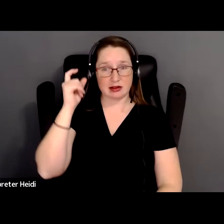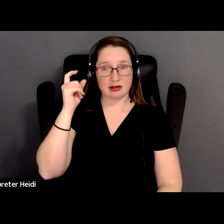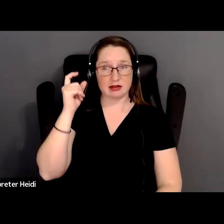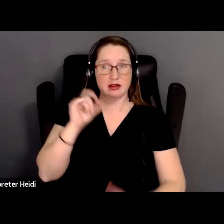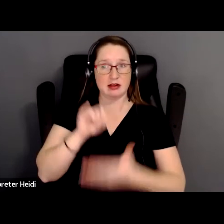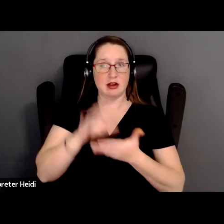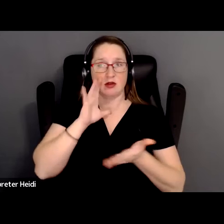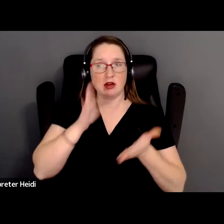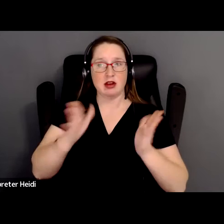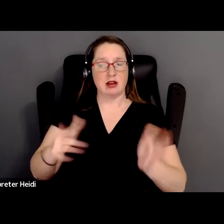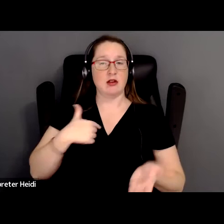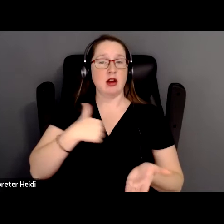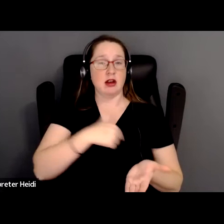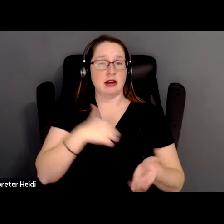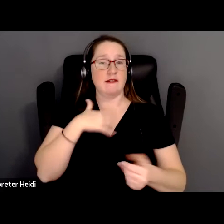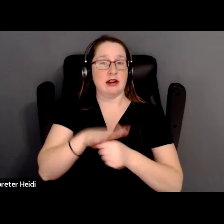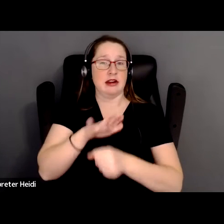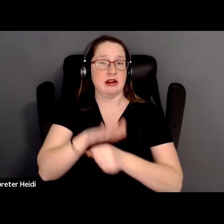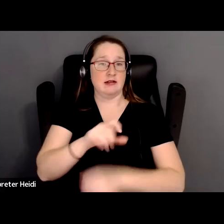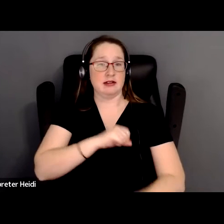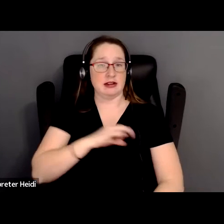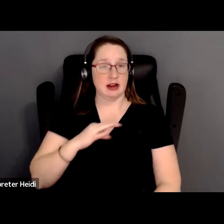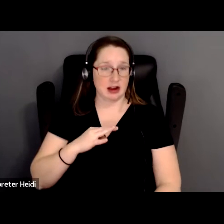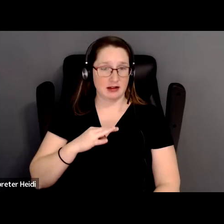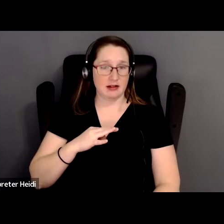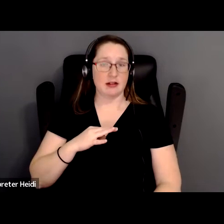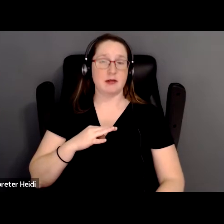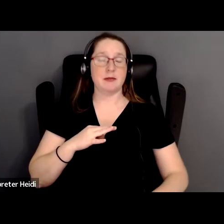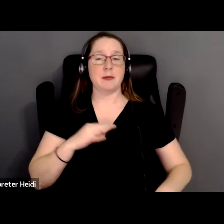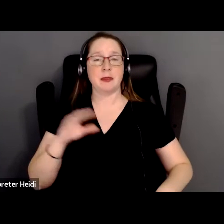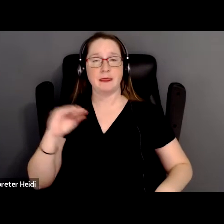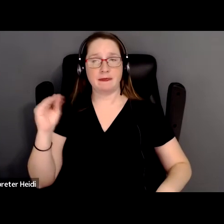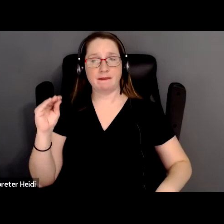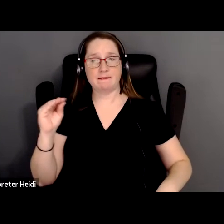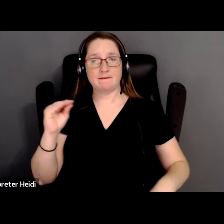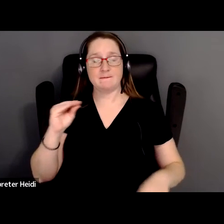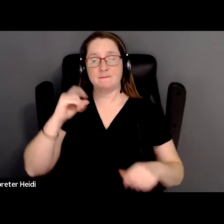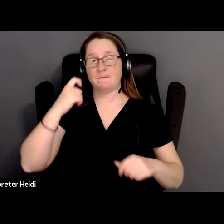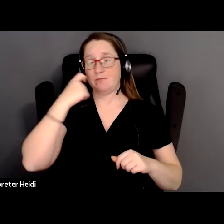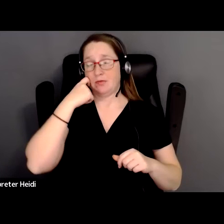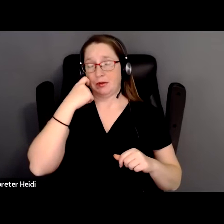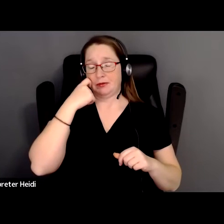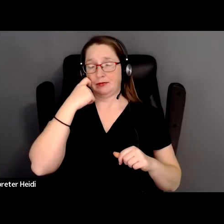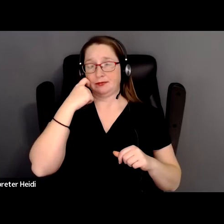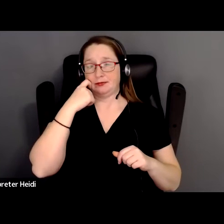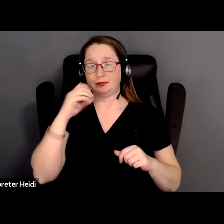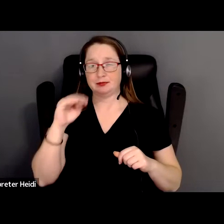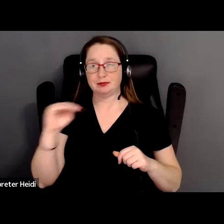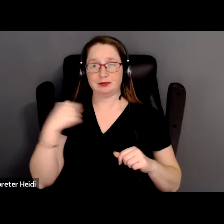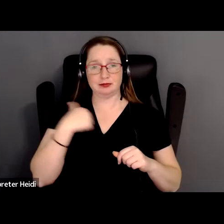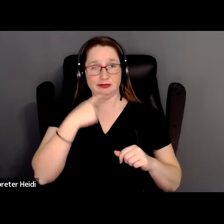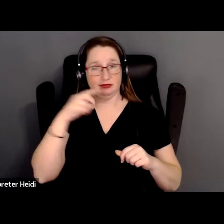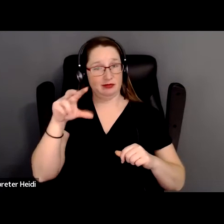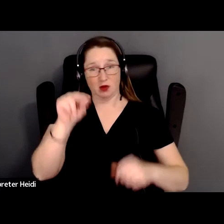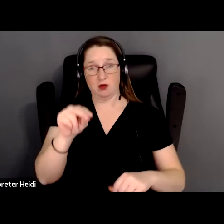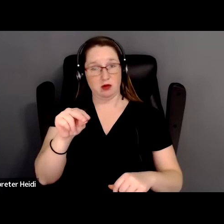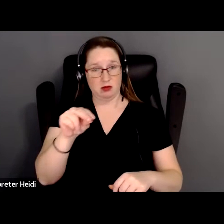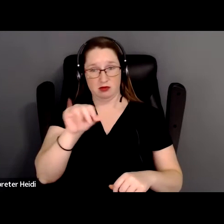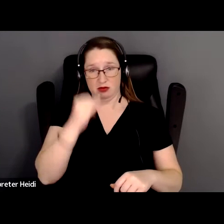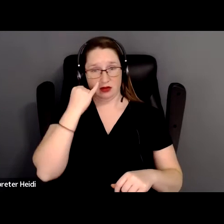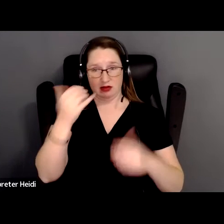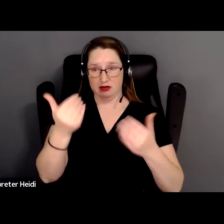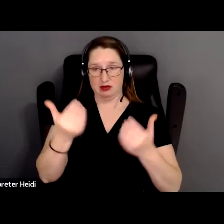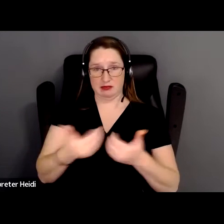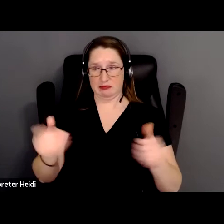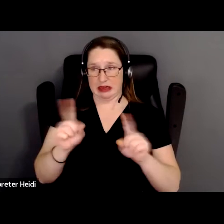would allow us to have a staff, and recently we said that to that idea of splitting up and